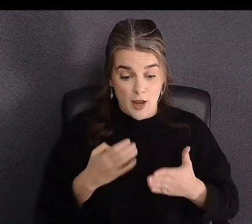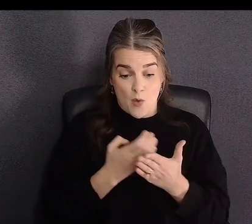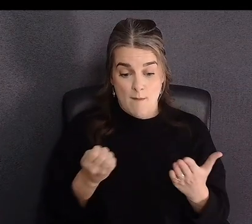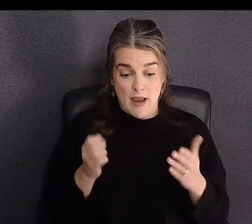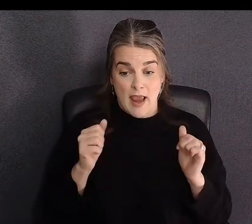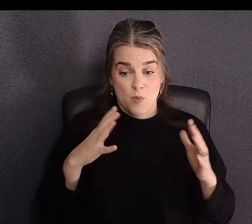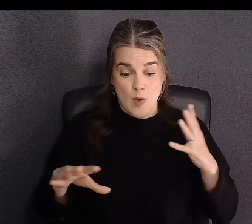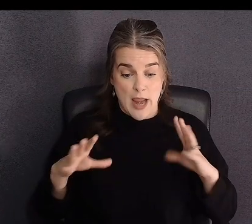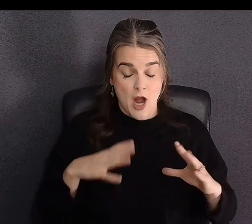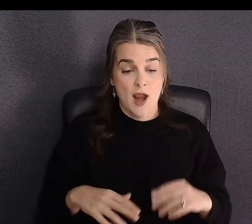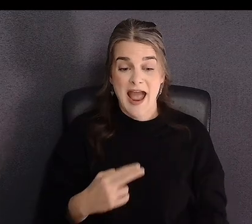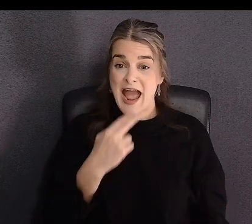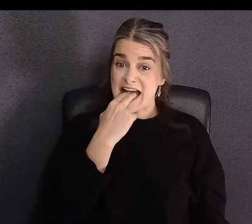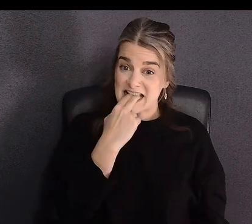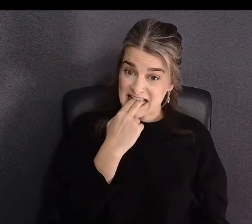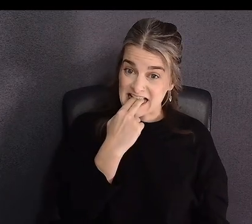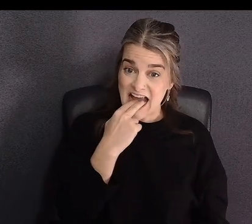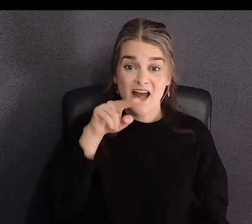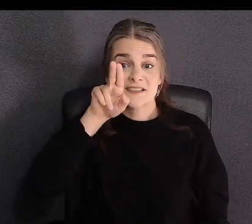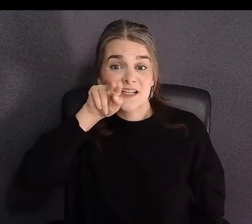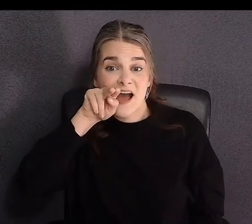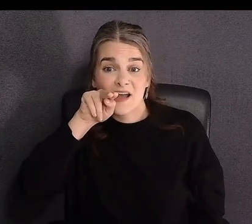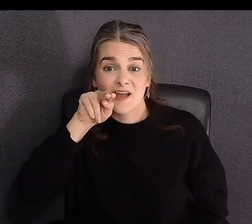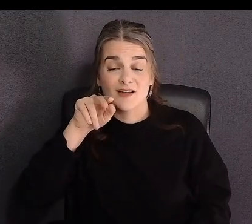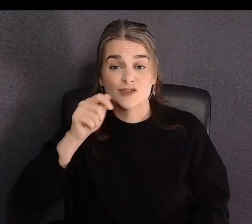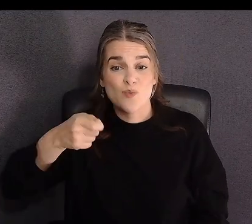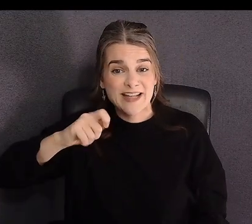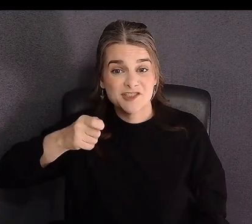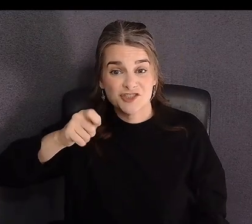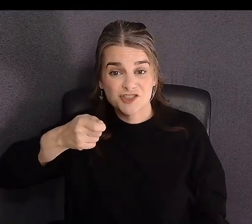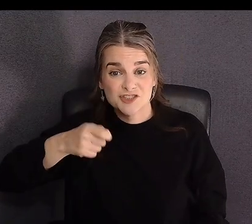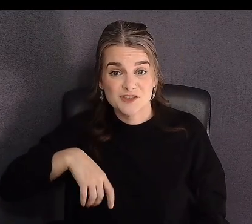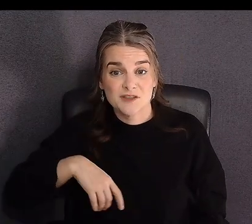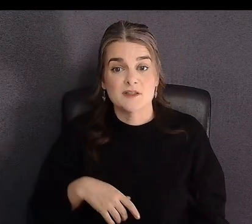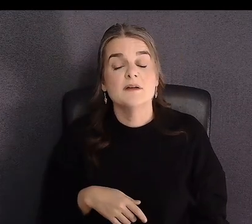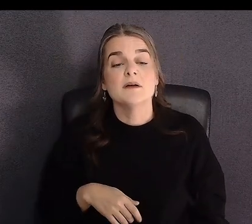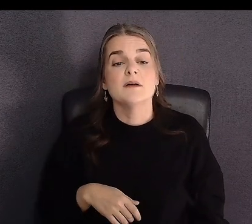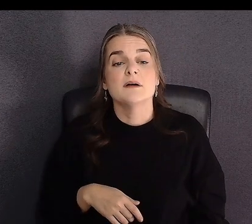as well as bite and tongue switches. So this link at the bottom is a link